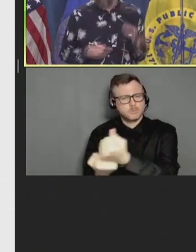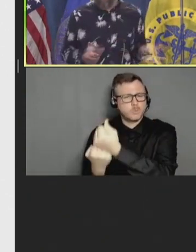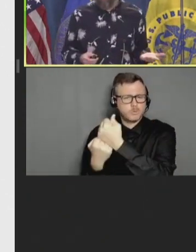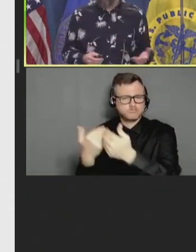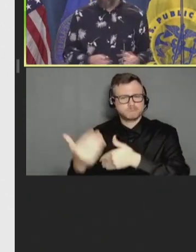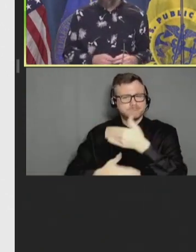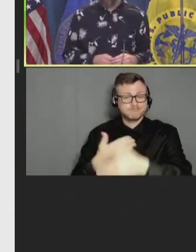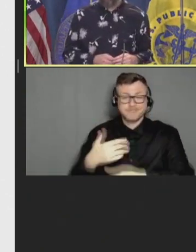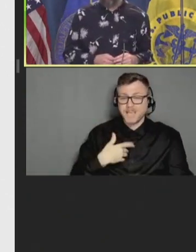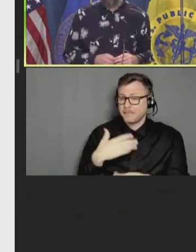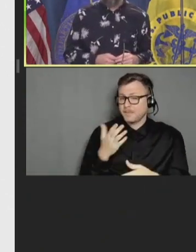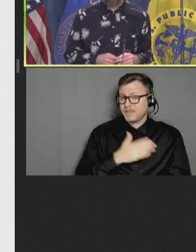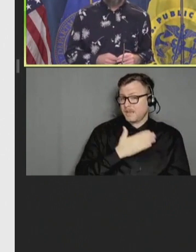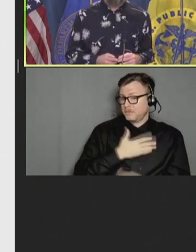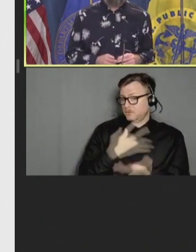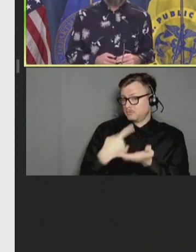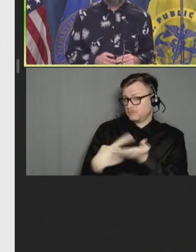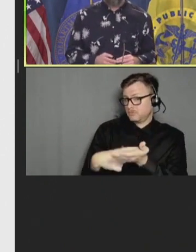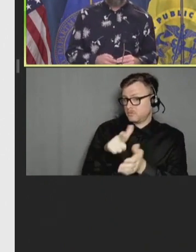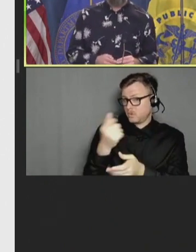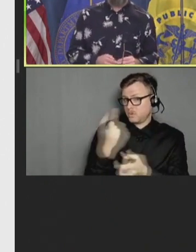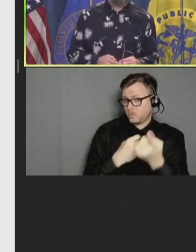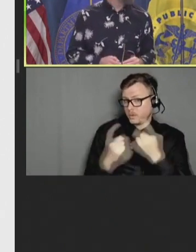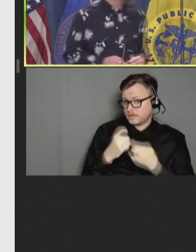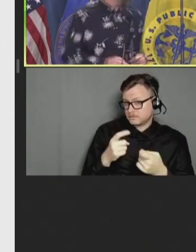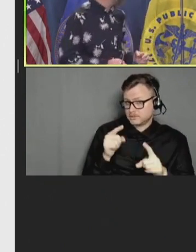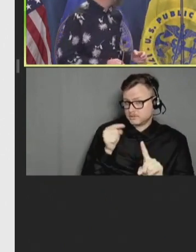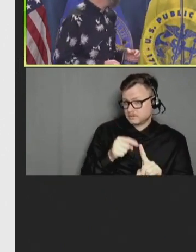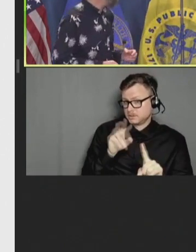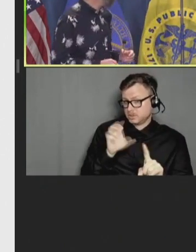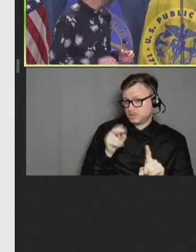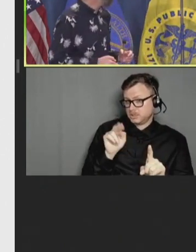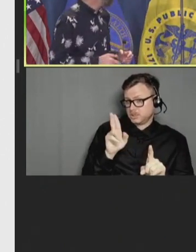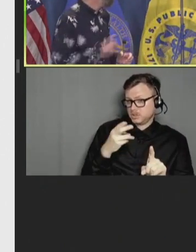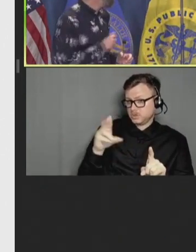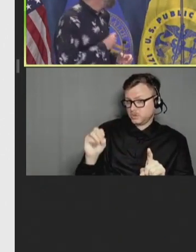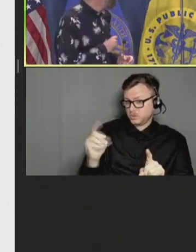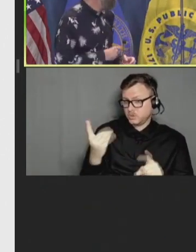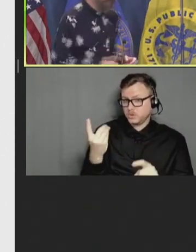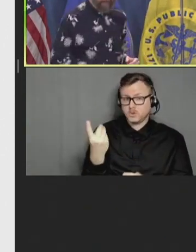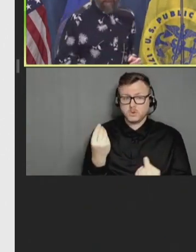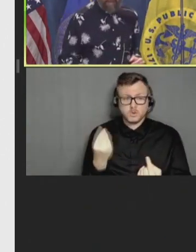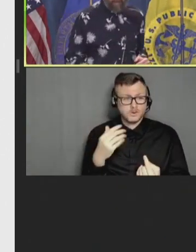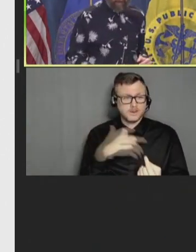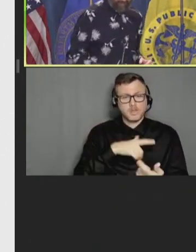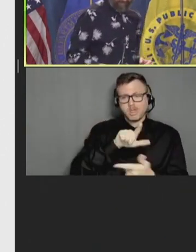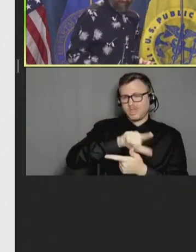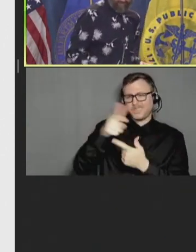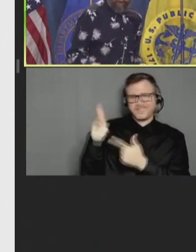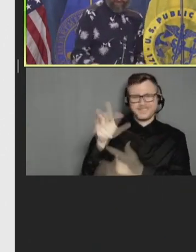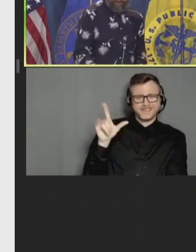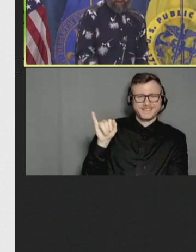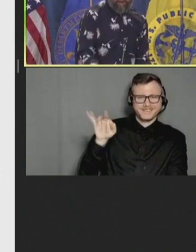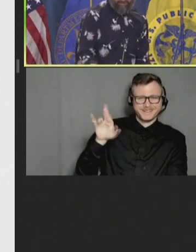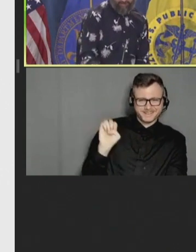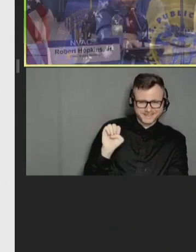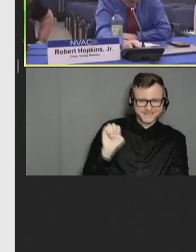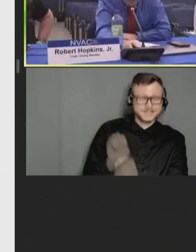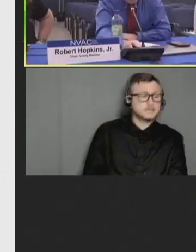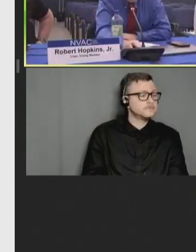happy to talk any questions about major events. And with that, I'll toss it over to Claire. Robert Hopkins, Jr.: Thank you very much,